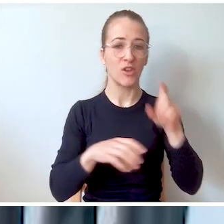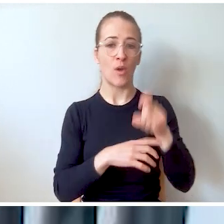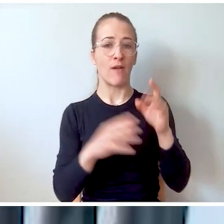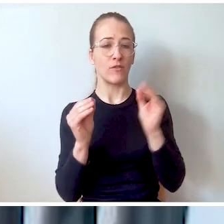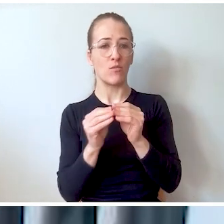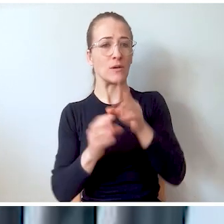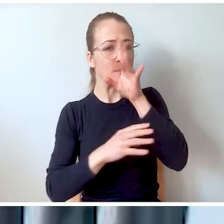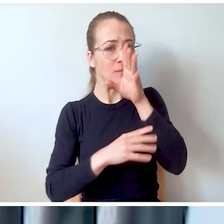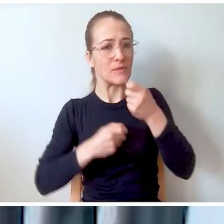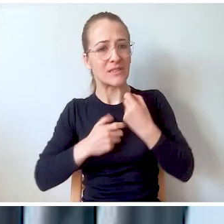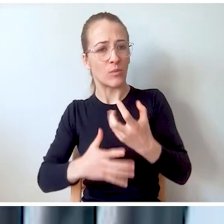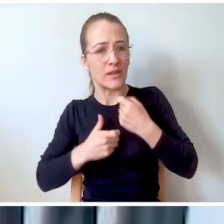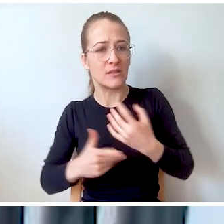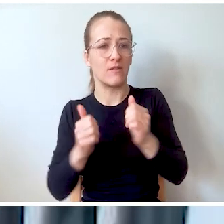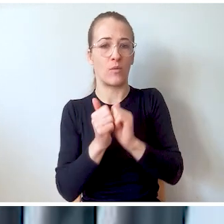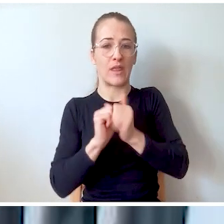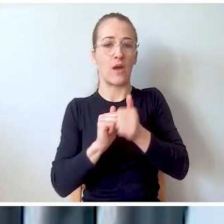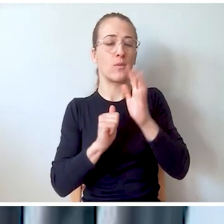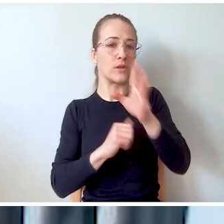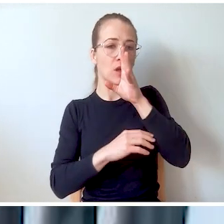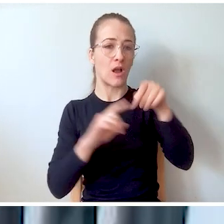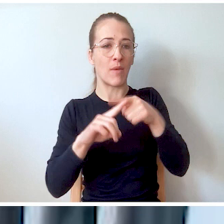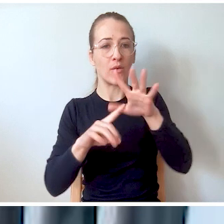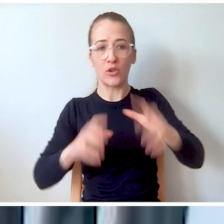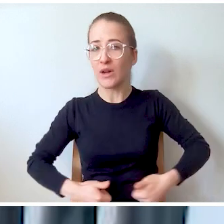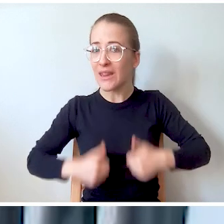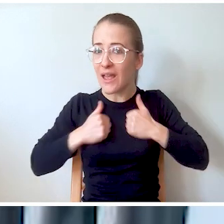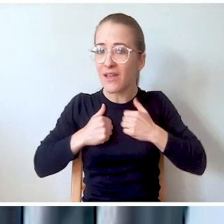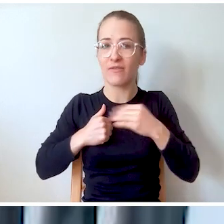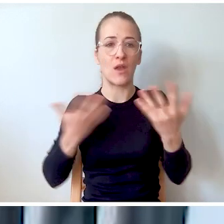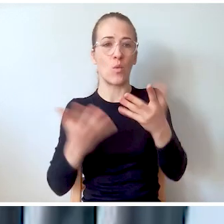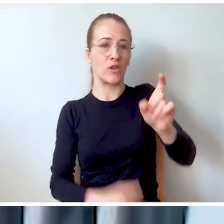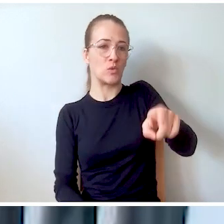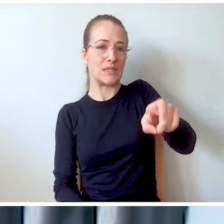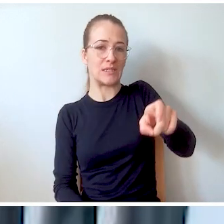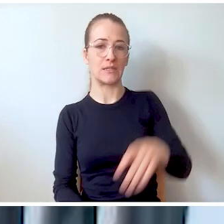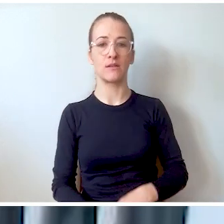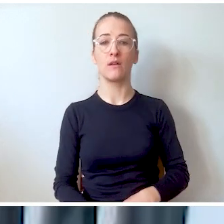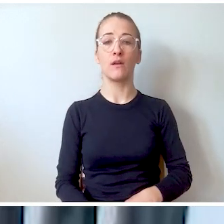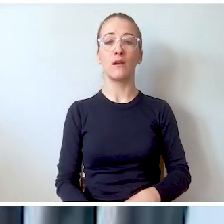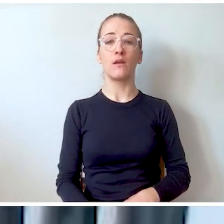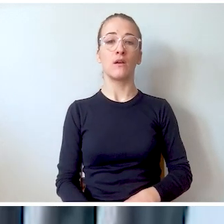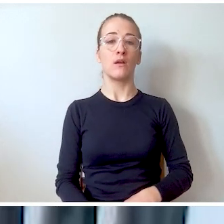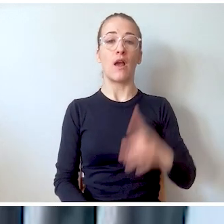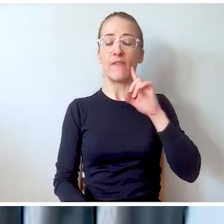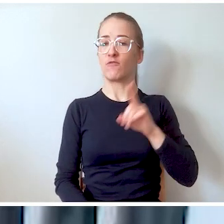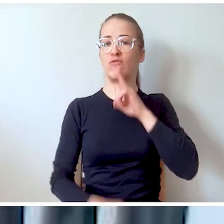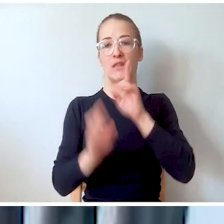in how you talk about your own life and what you need. What I think was a very important transition for me